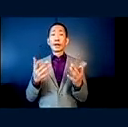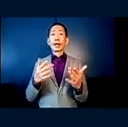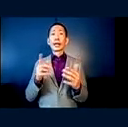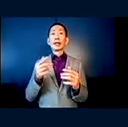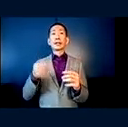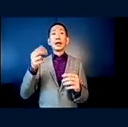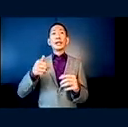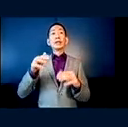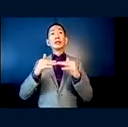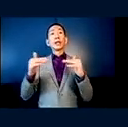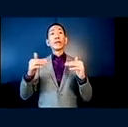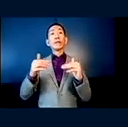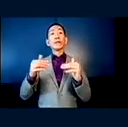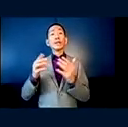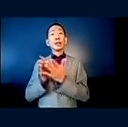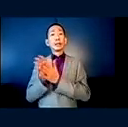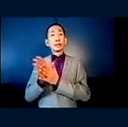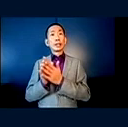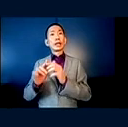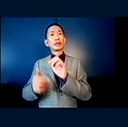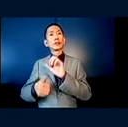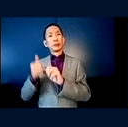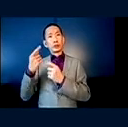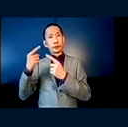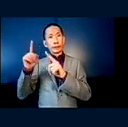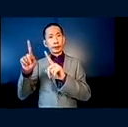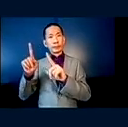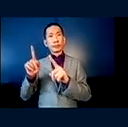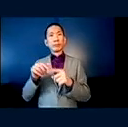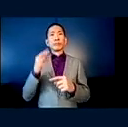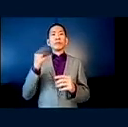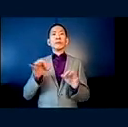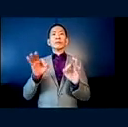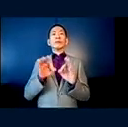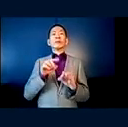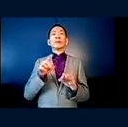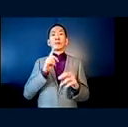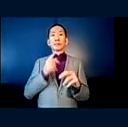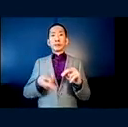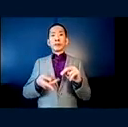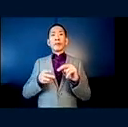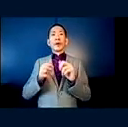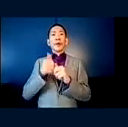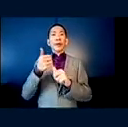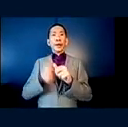THAT INCENTIVES ARE EFFECTIVE, HERE IT'S THE HIGHEST LEVEL OF INCENTIVE THAT IS THE MOST EFFECTIVE AND IT'S IMPORTANT